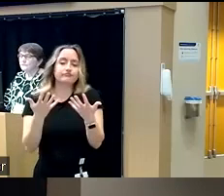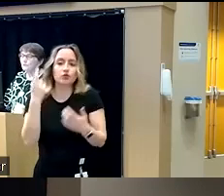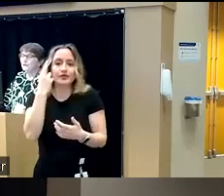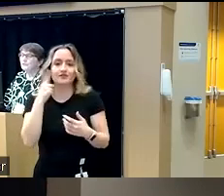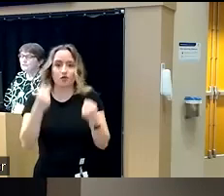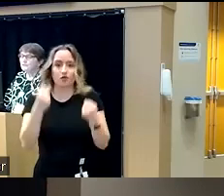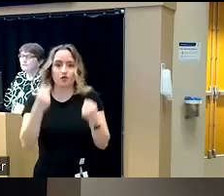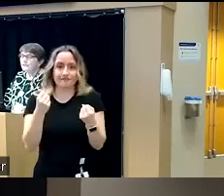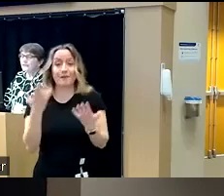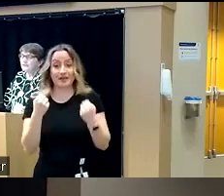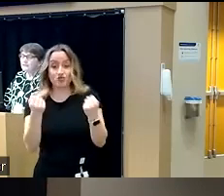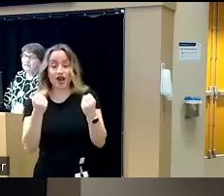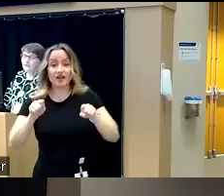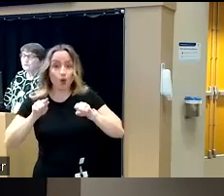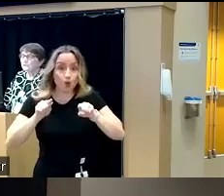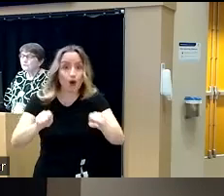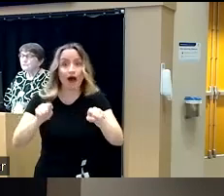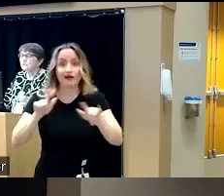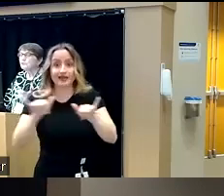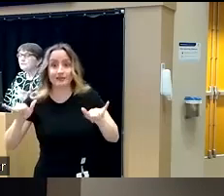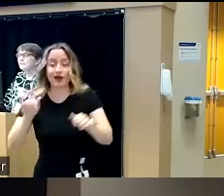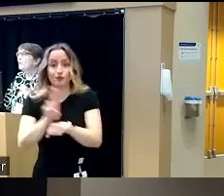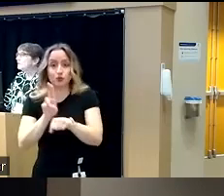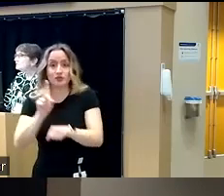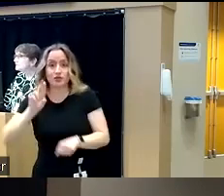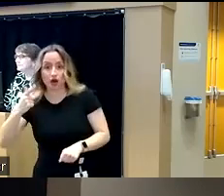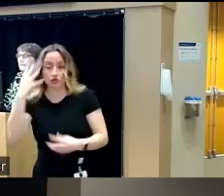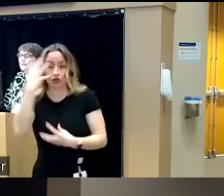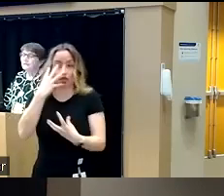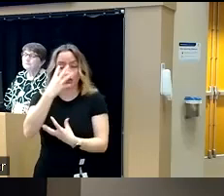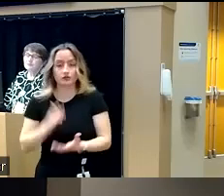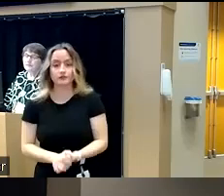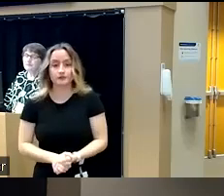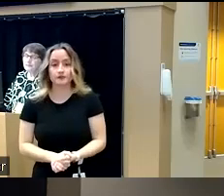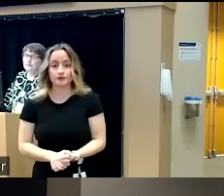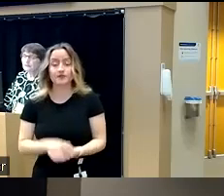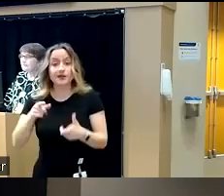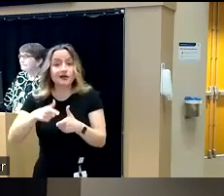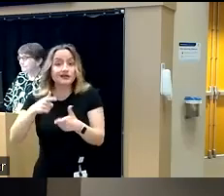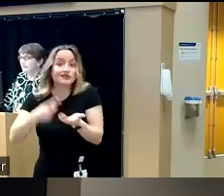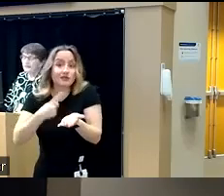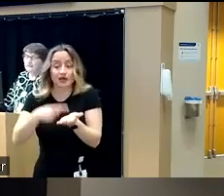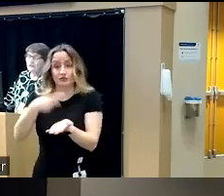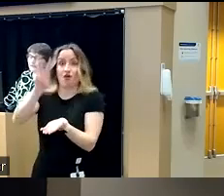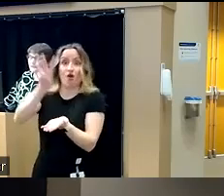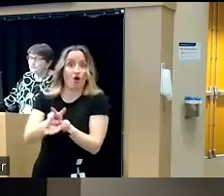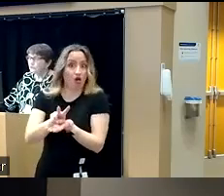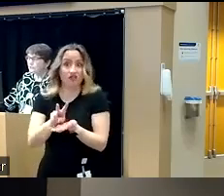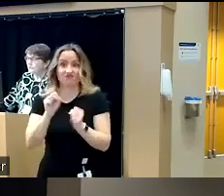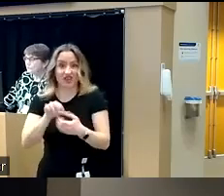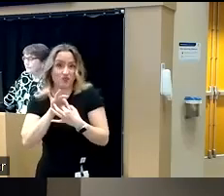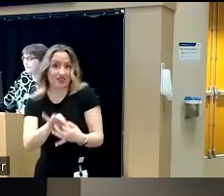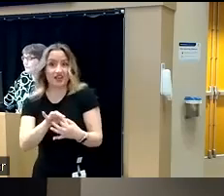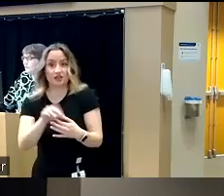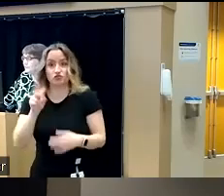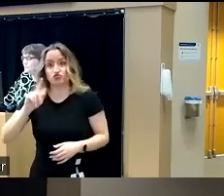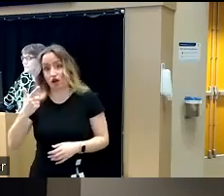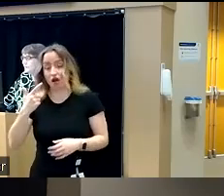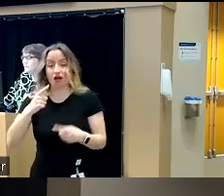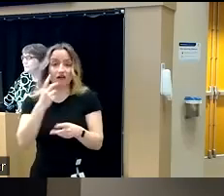as well and then other injuries especially Falls can be a related to drug and alcohol use as well